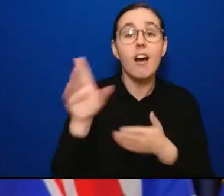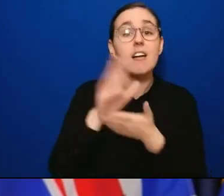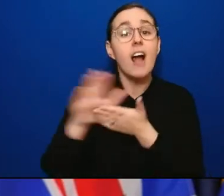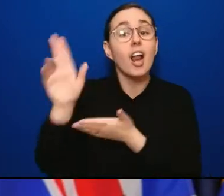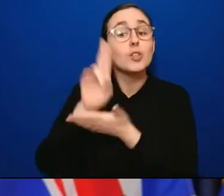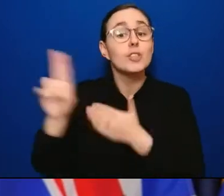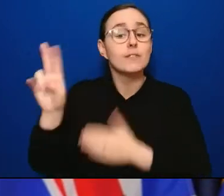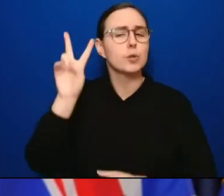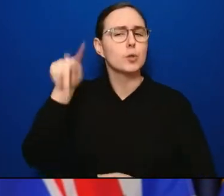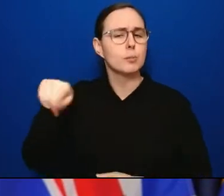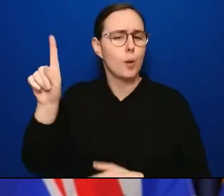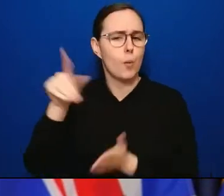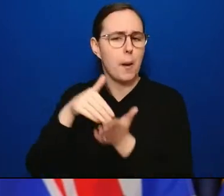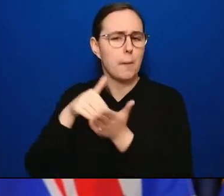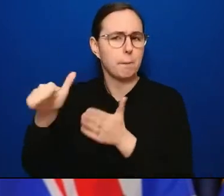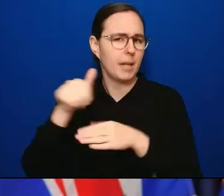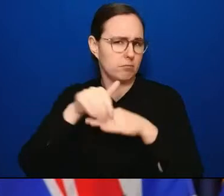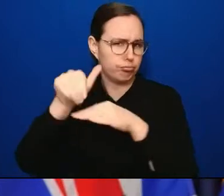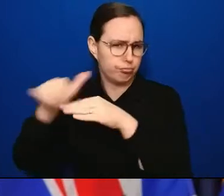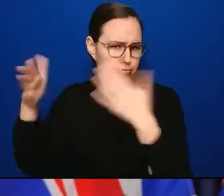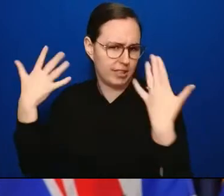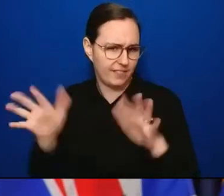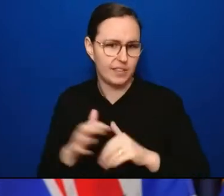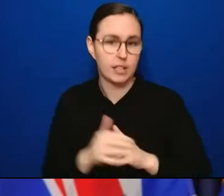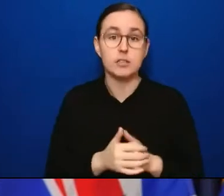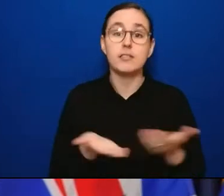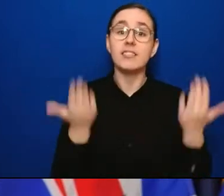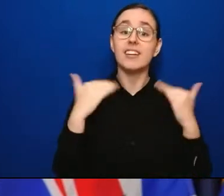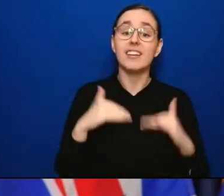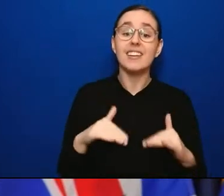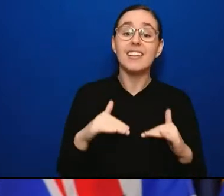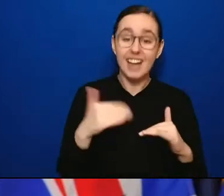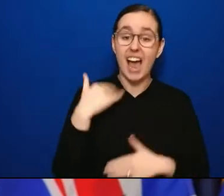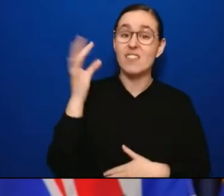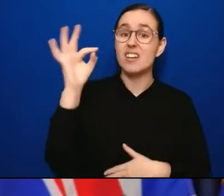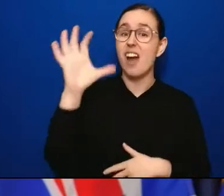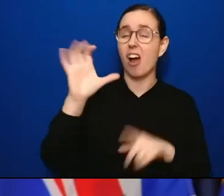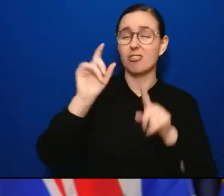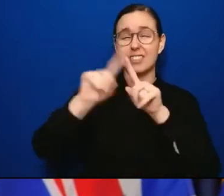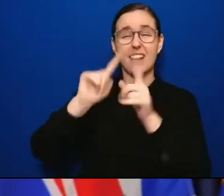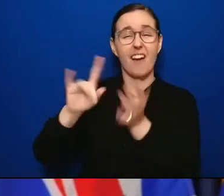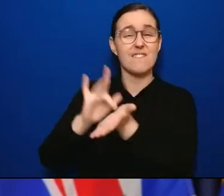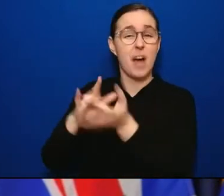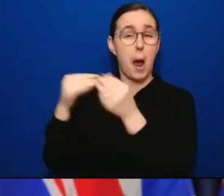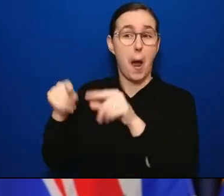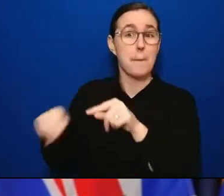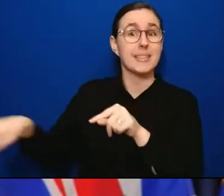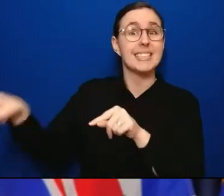institutions already distributed . 2.5 million tests haven't been delivered to more than 900